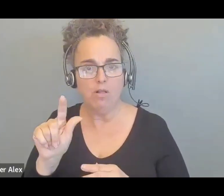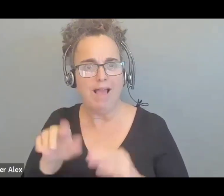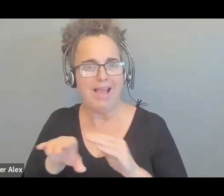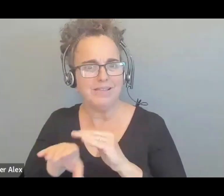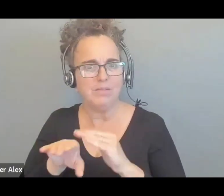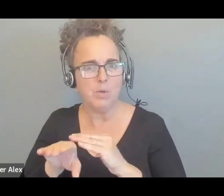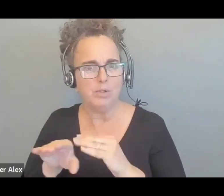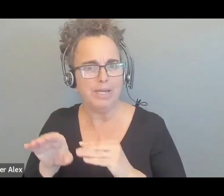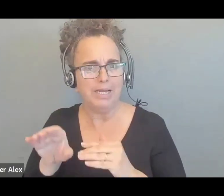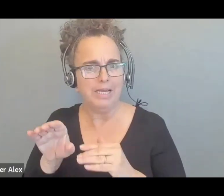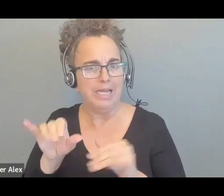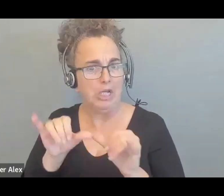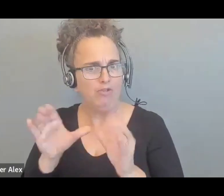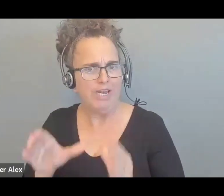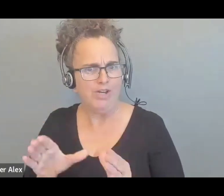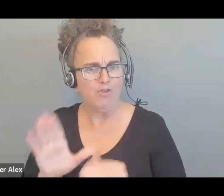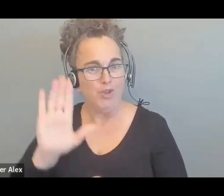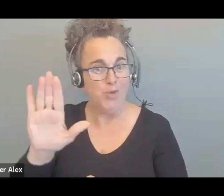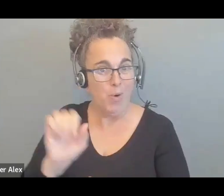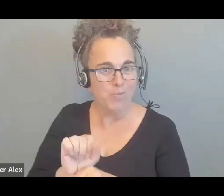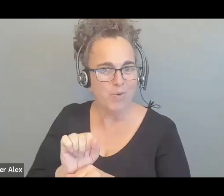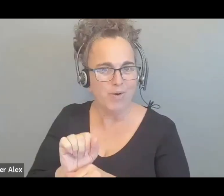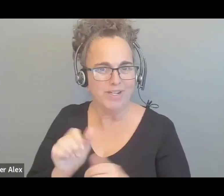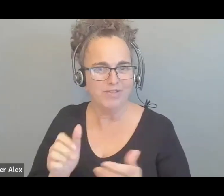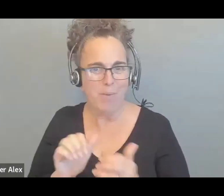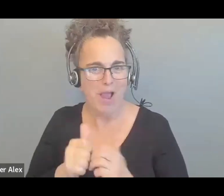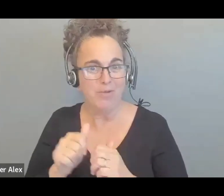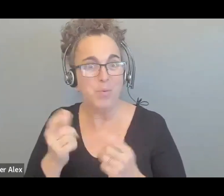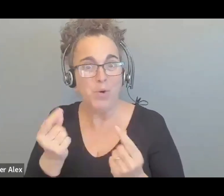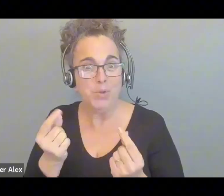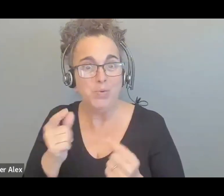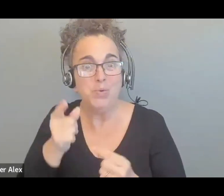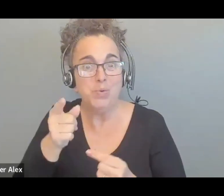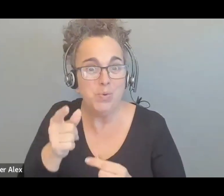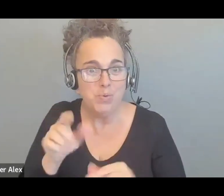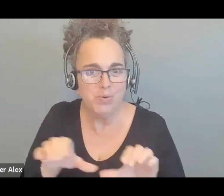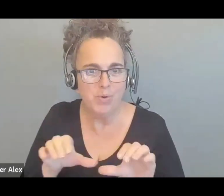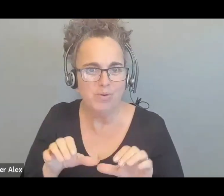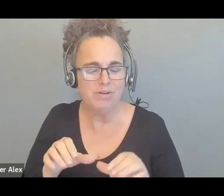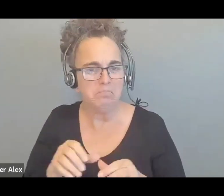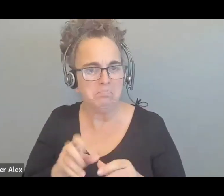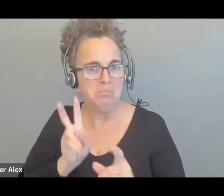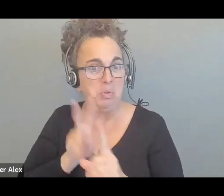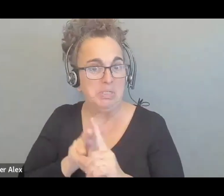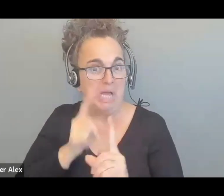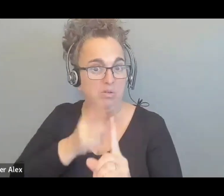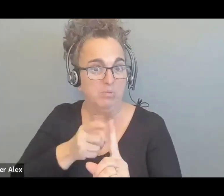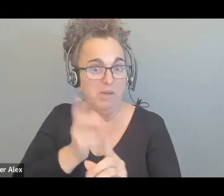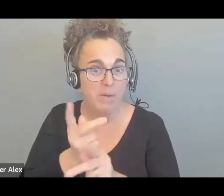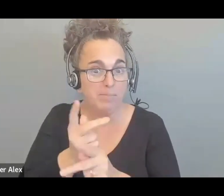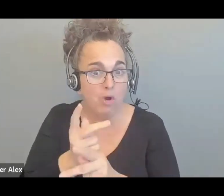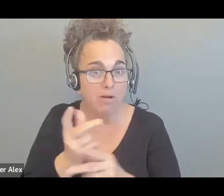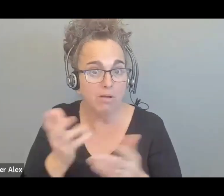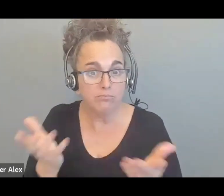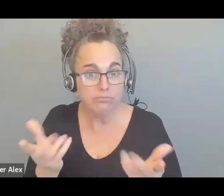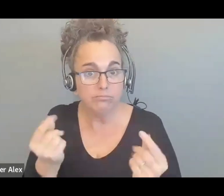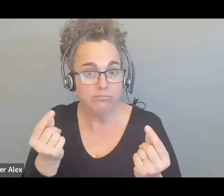and like, how, how are you all getting to spend your day, right? Like you get assigned to a product or, or is a team come to you